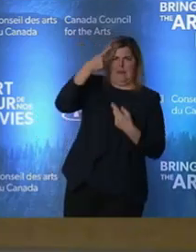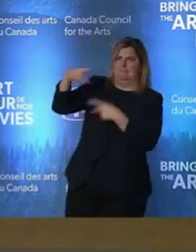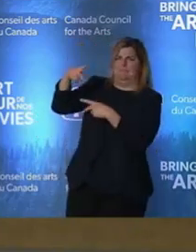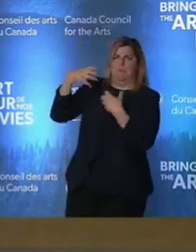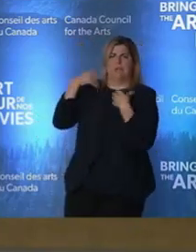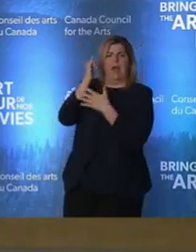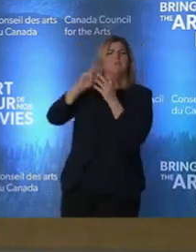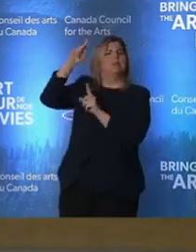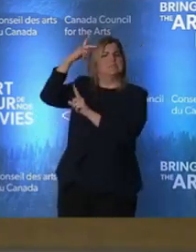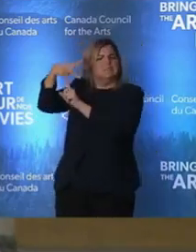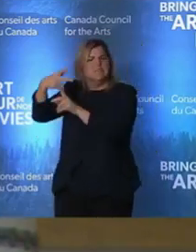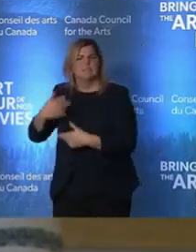It is an excellent question,